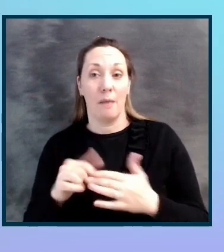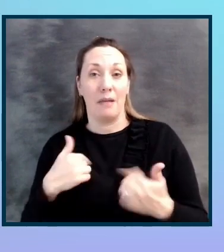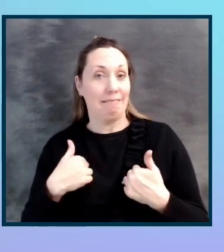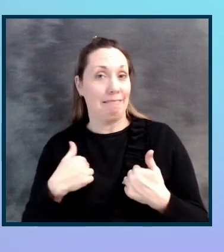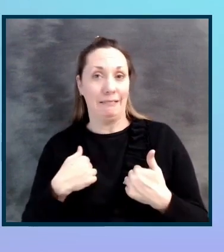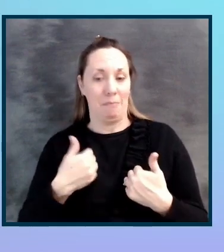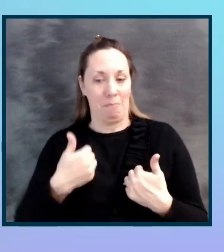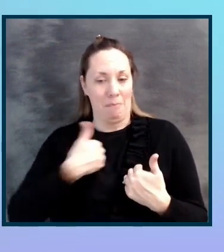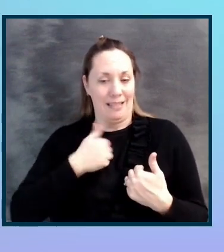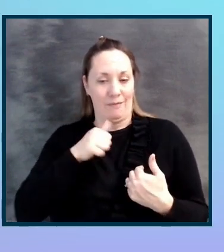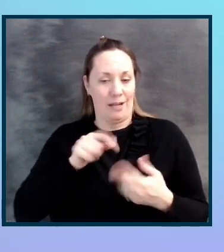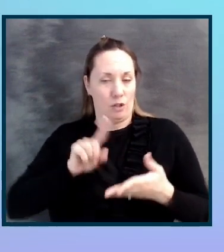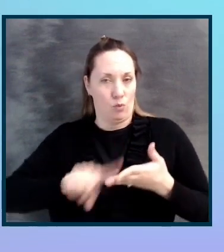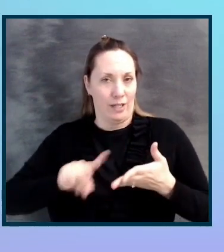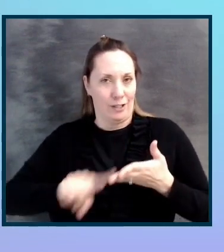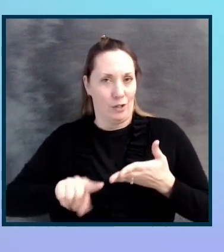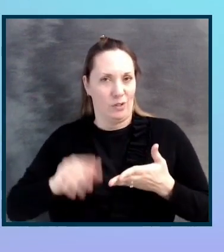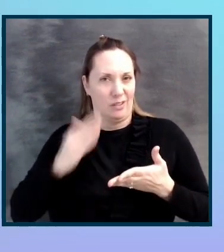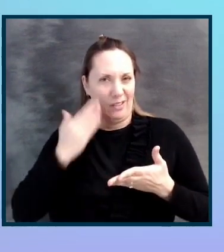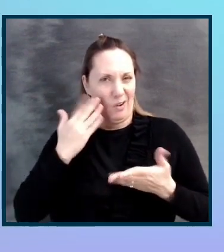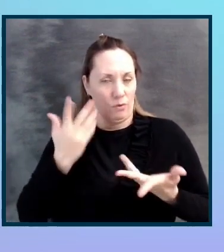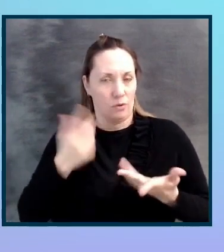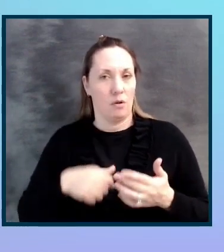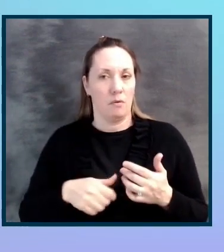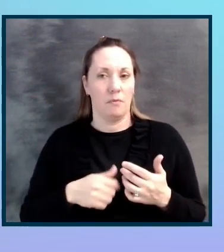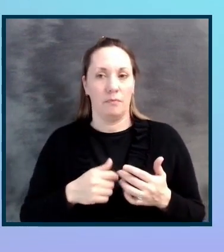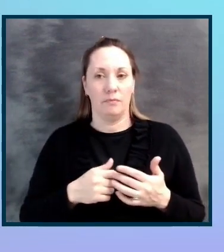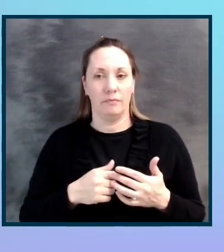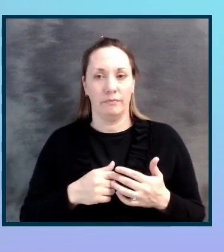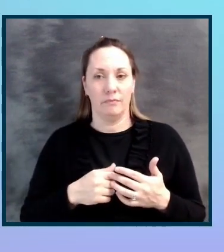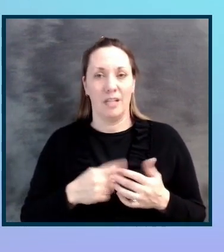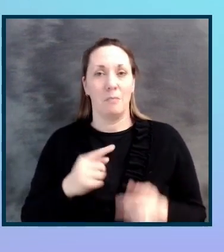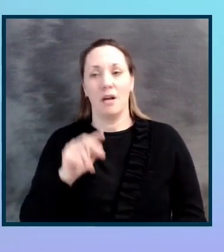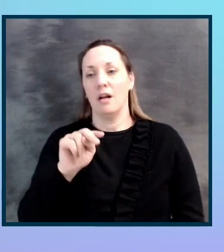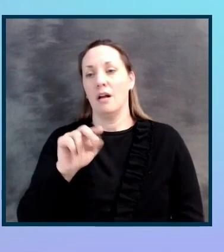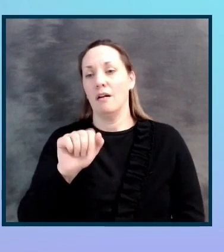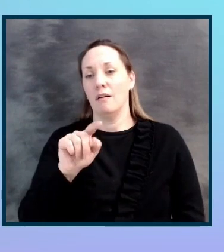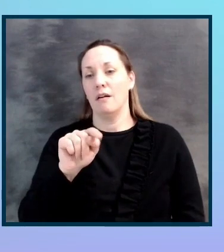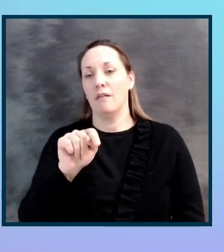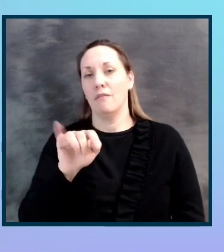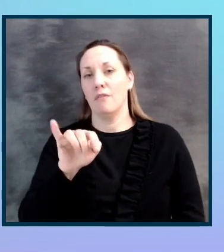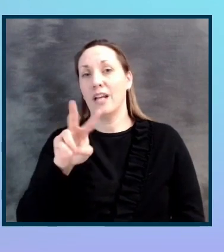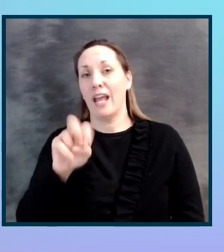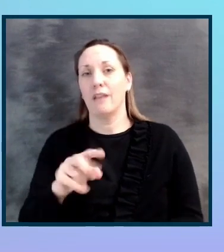to jump into those specifics. For the most part for native side, it's using the functionality both of like for Android